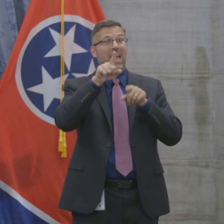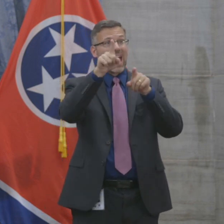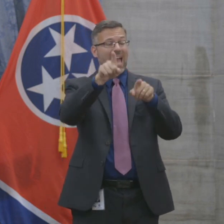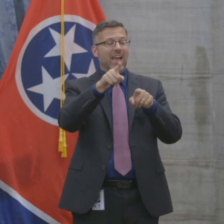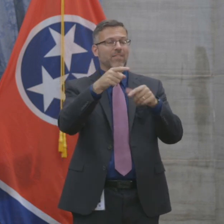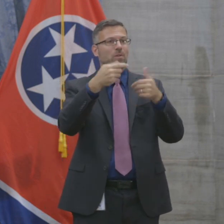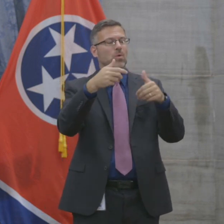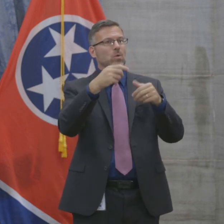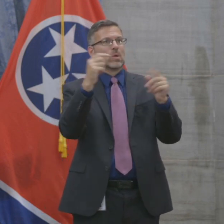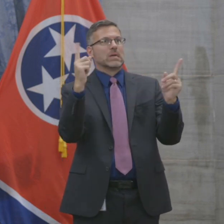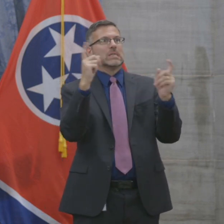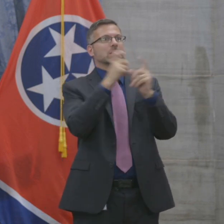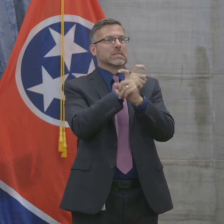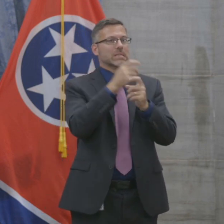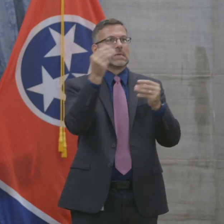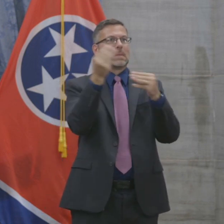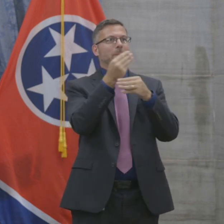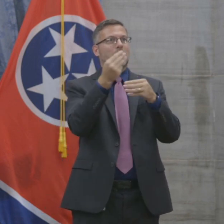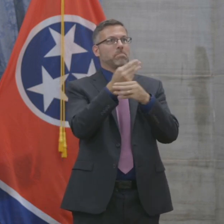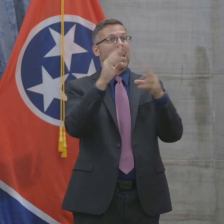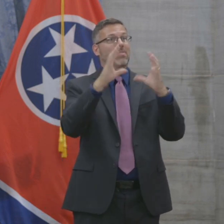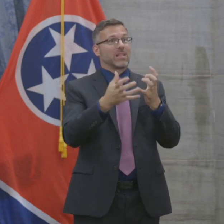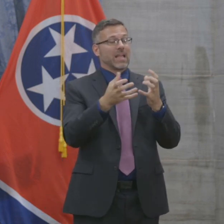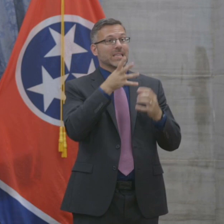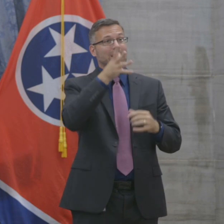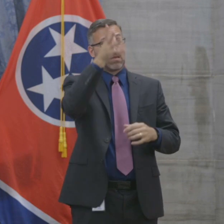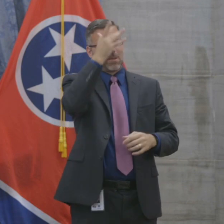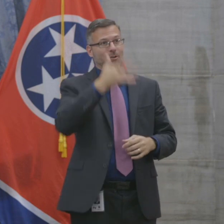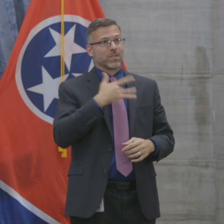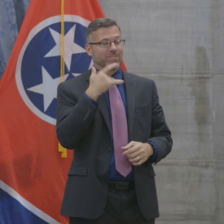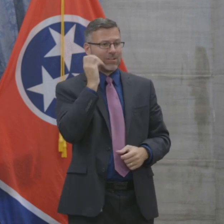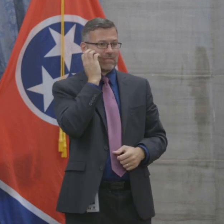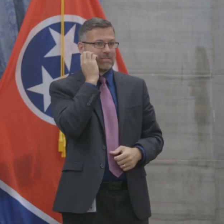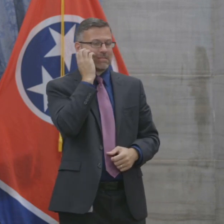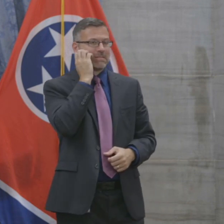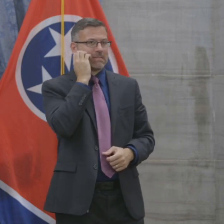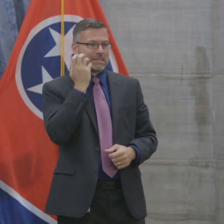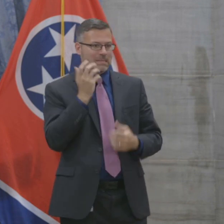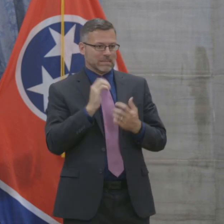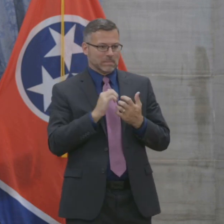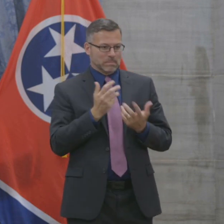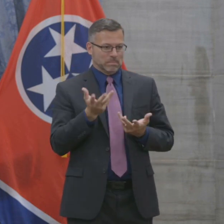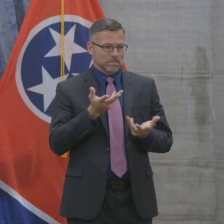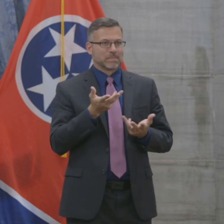priority. We have instituted work new work based learning